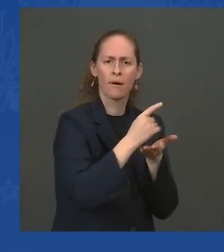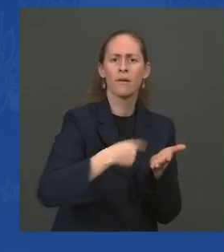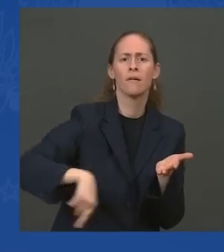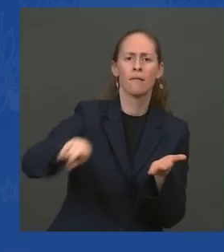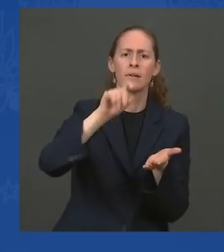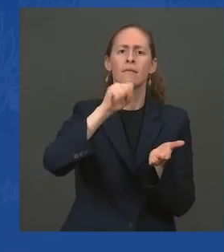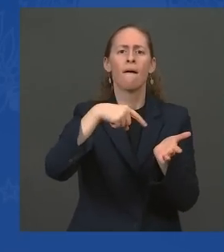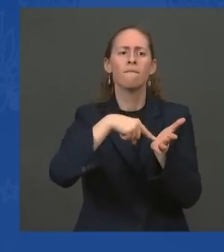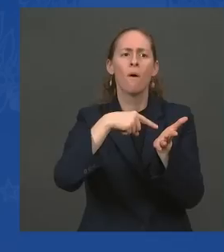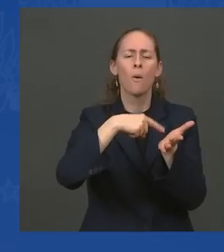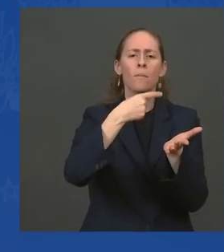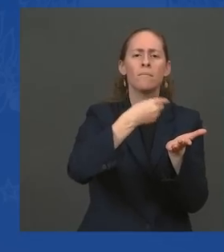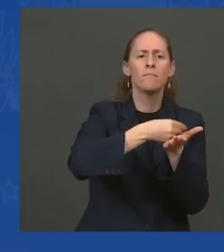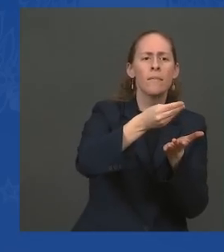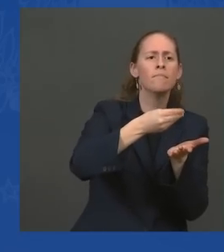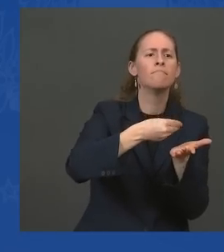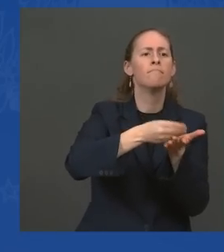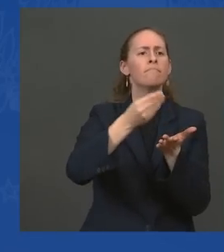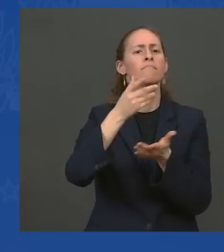My plan meets the moment on climate change as well.